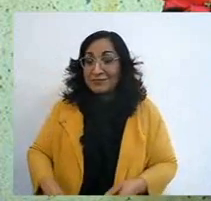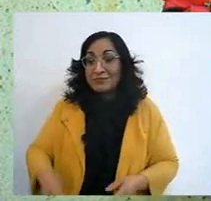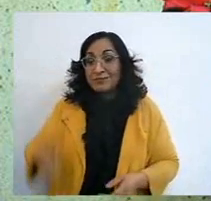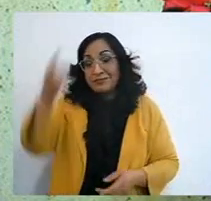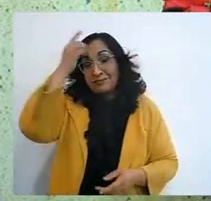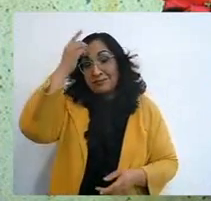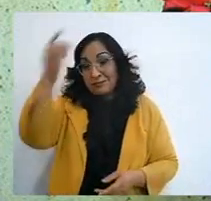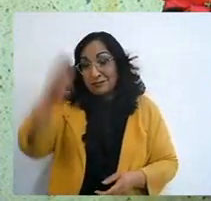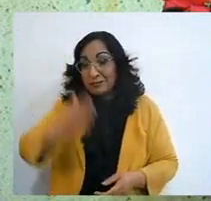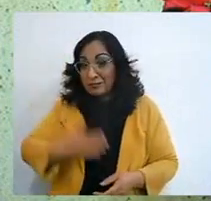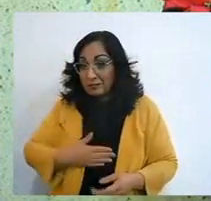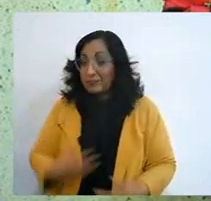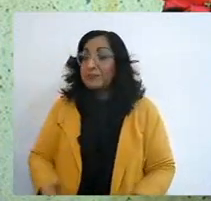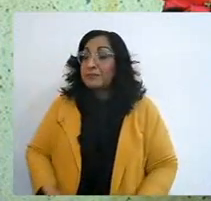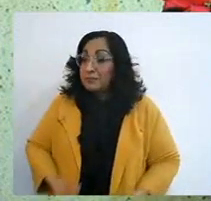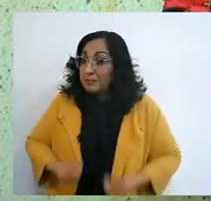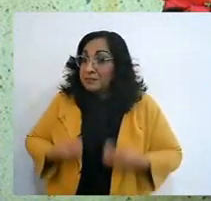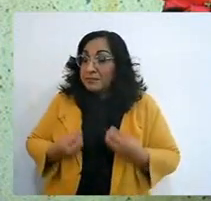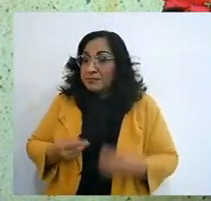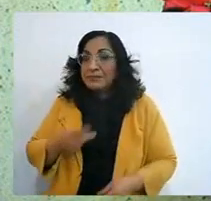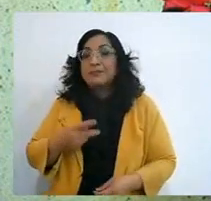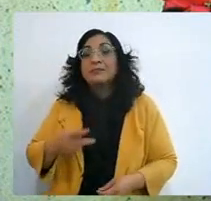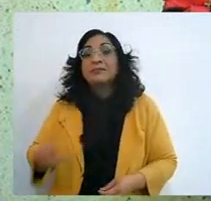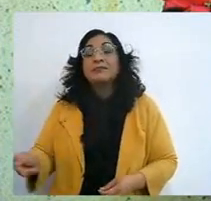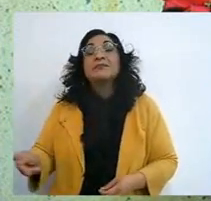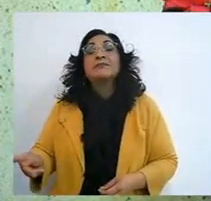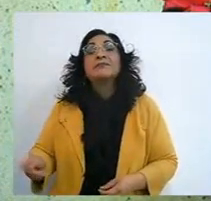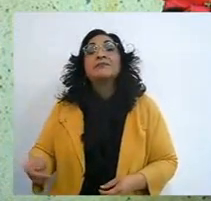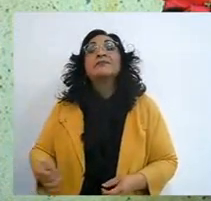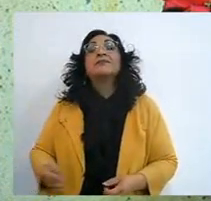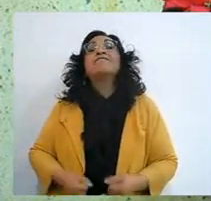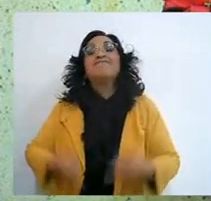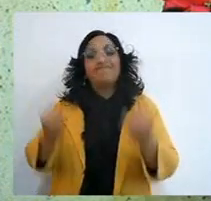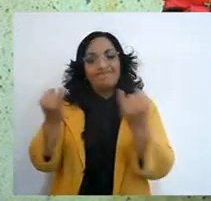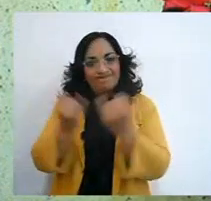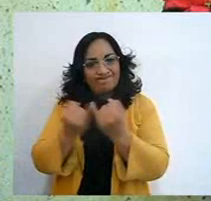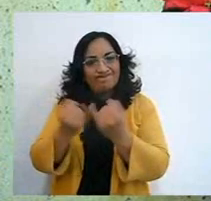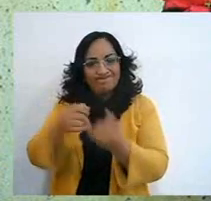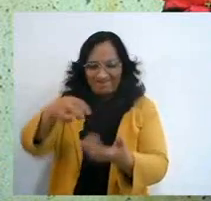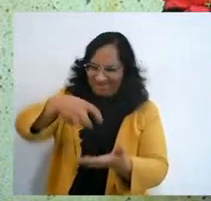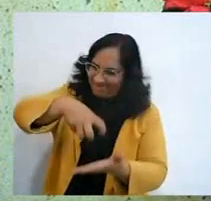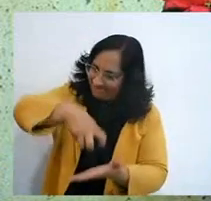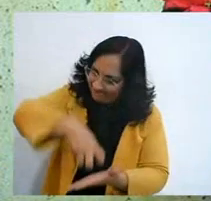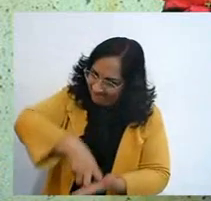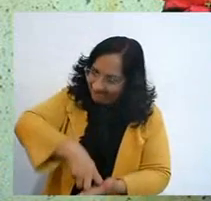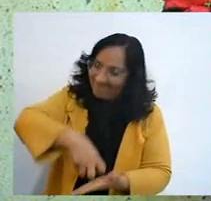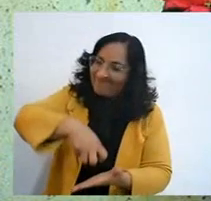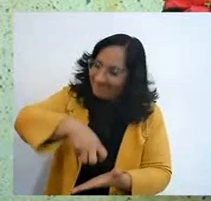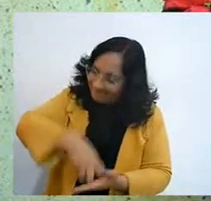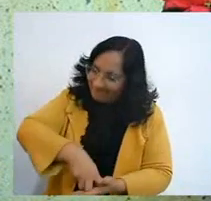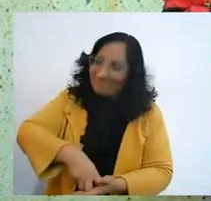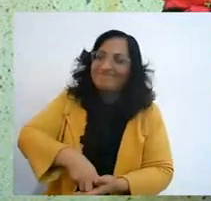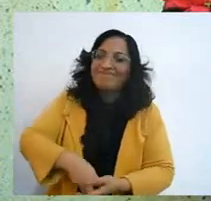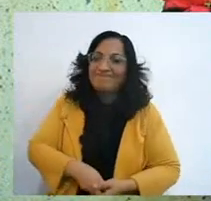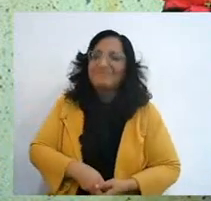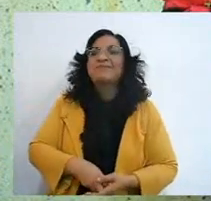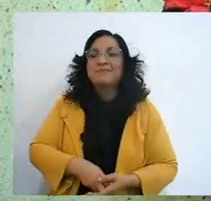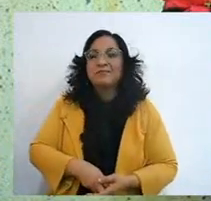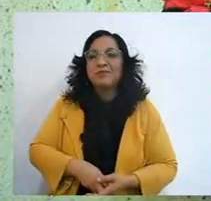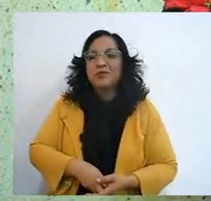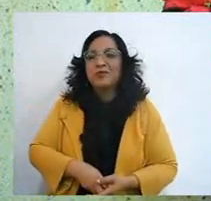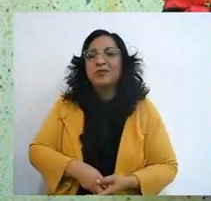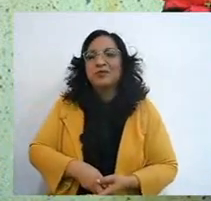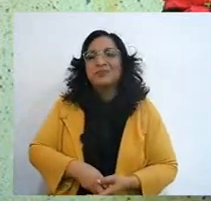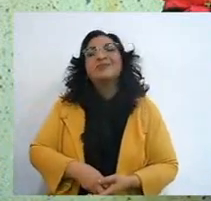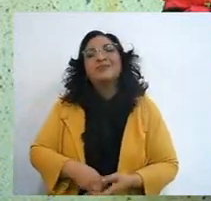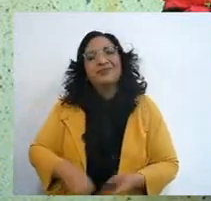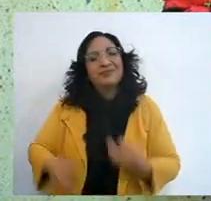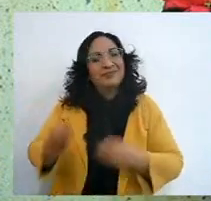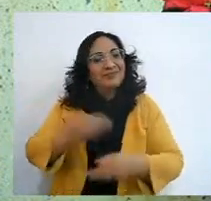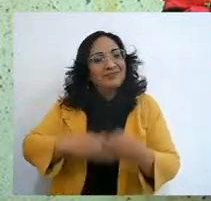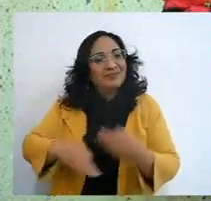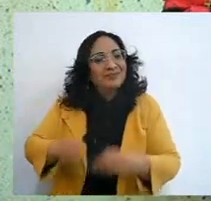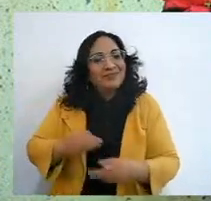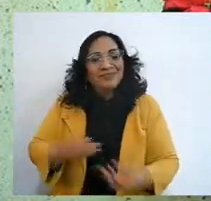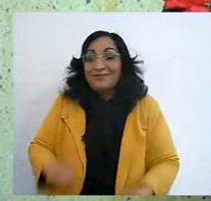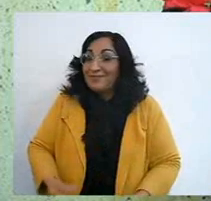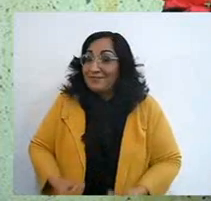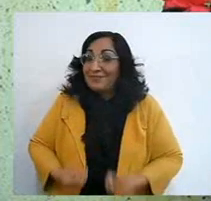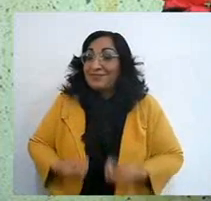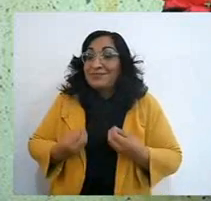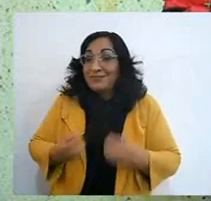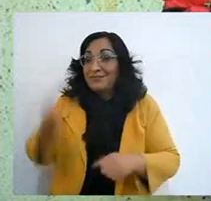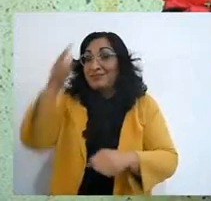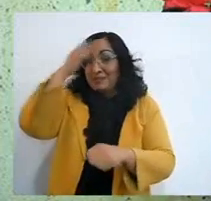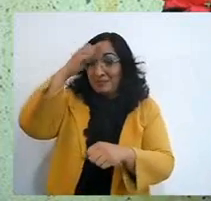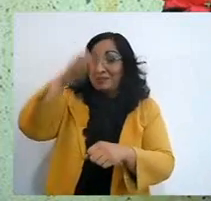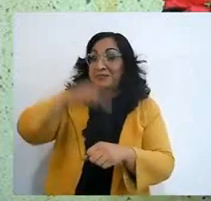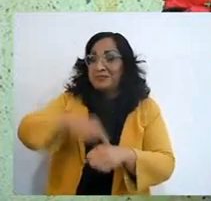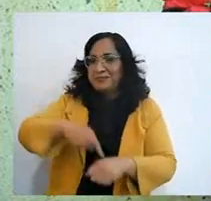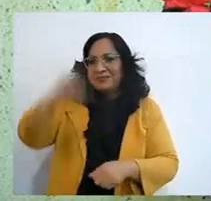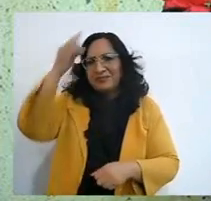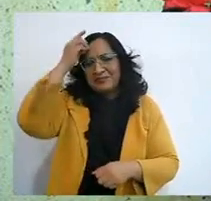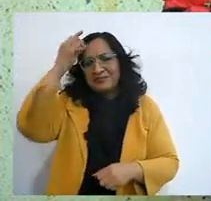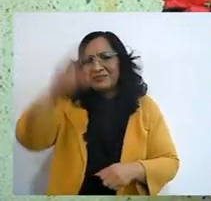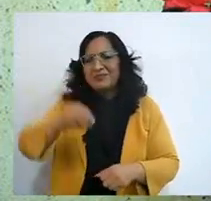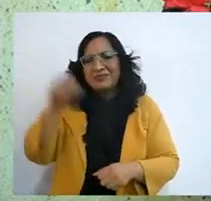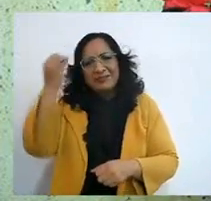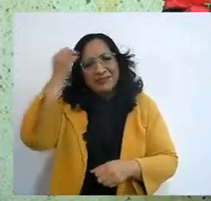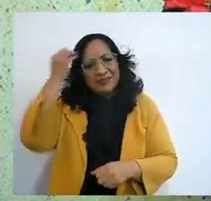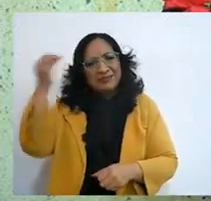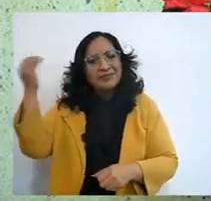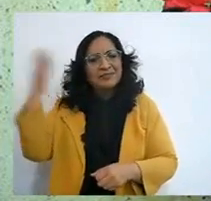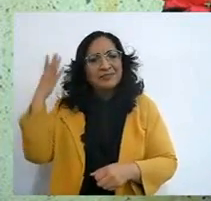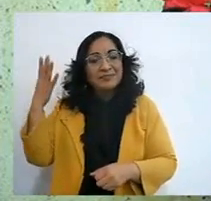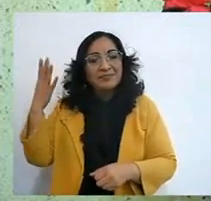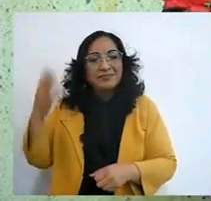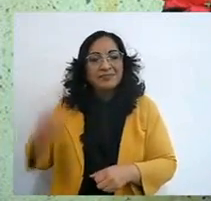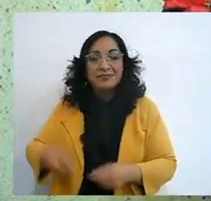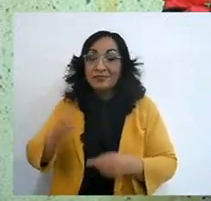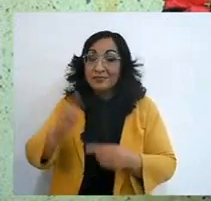but also, well, I had to bend my flesh, I had to bend my pride, believe him, forget myself,